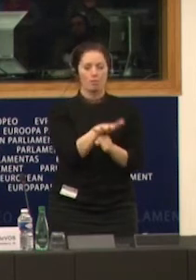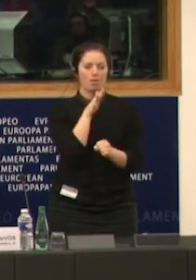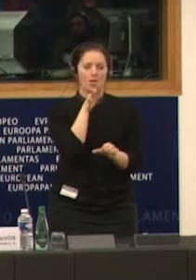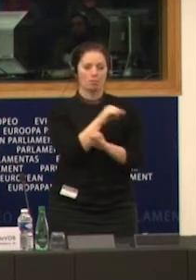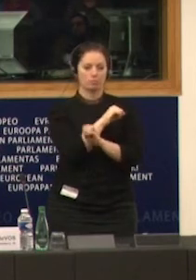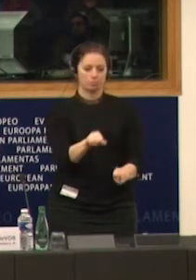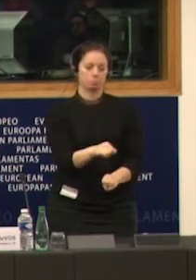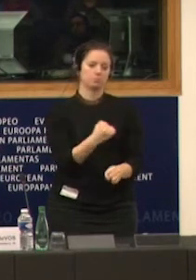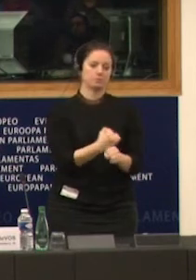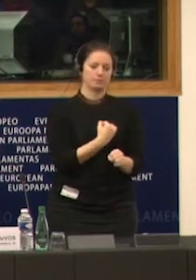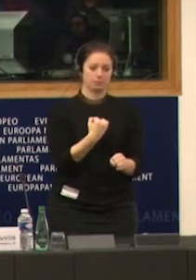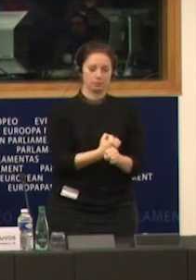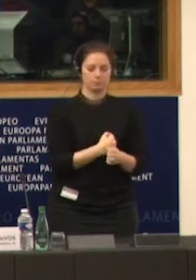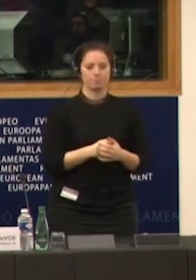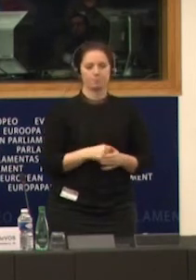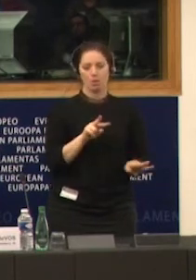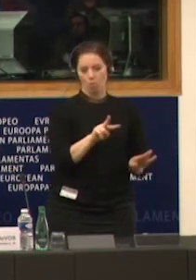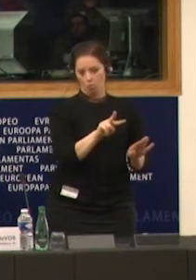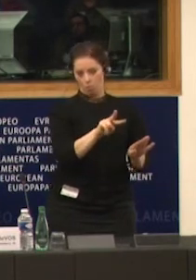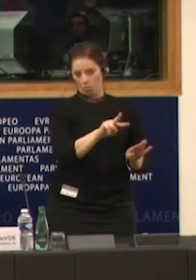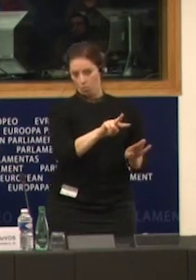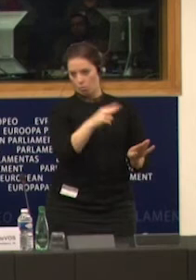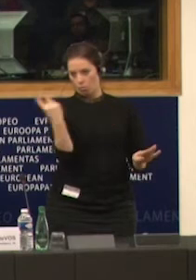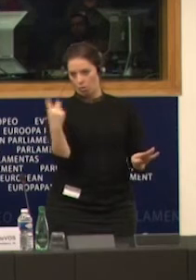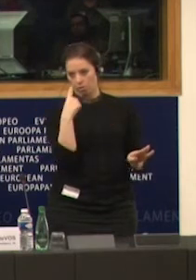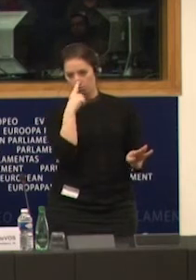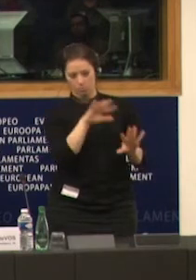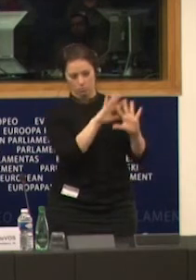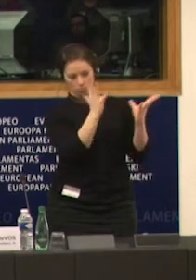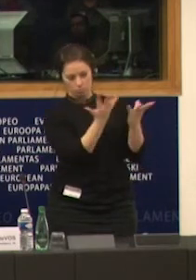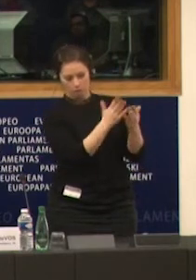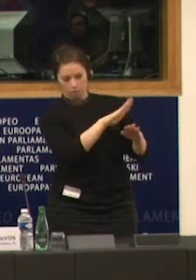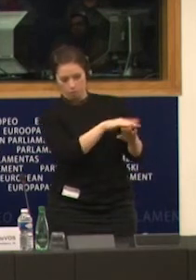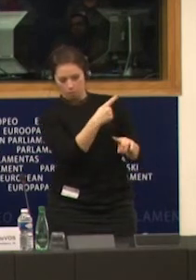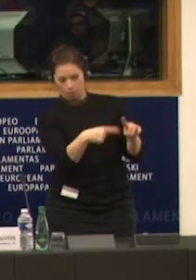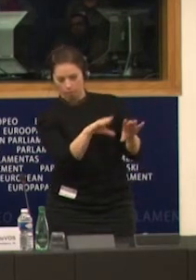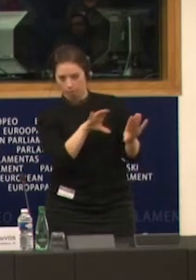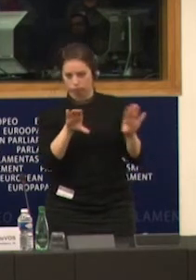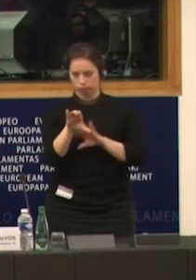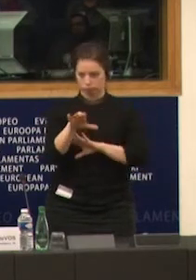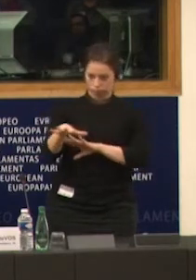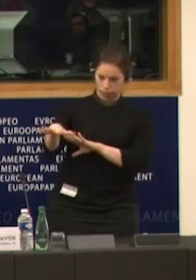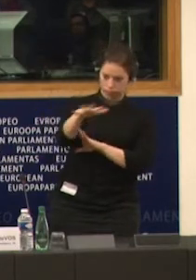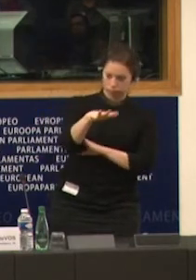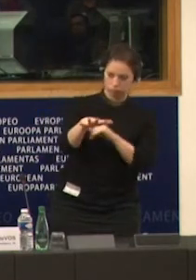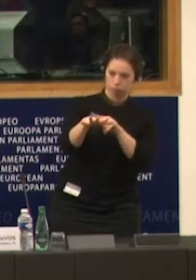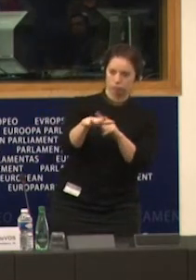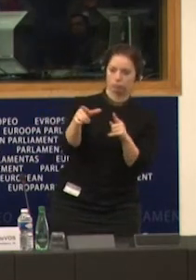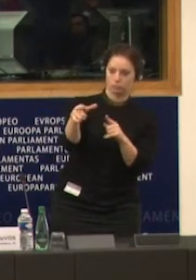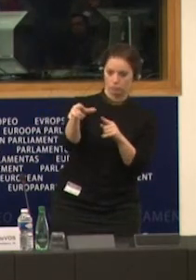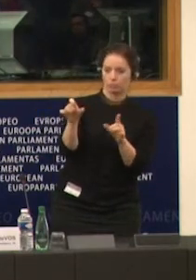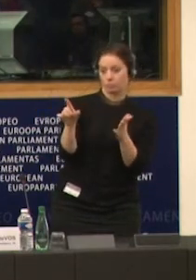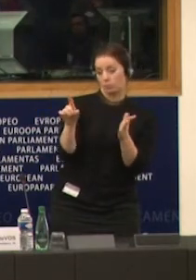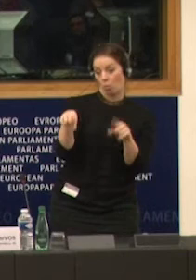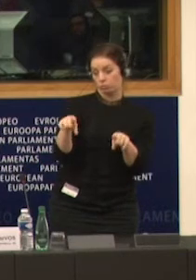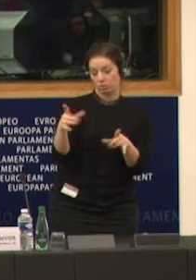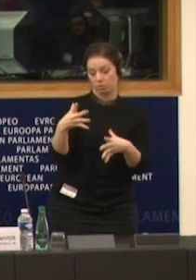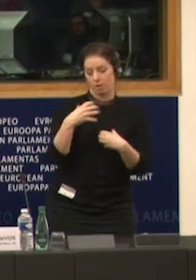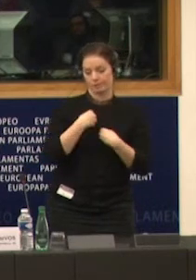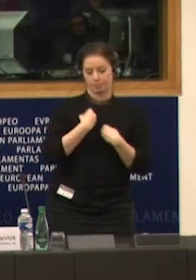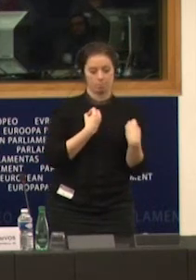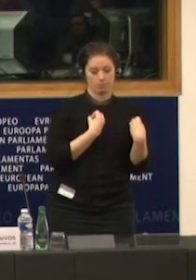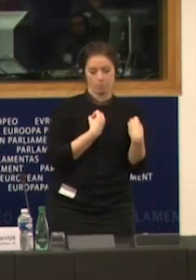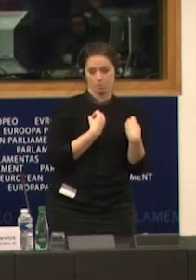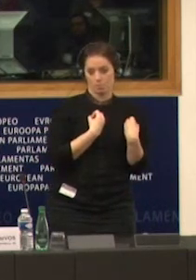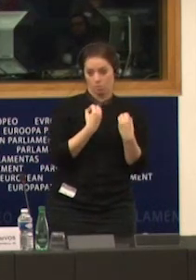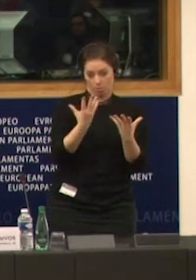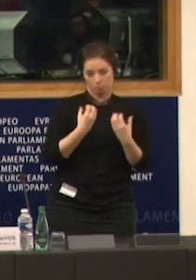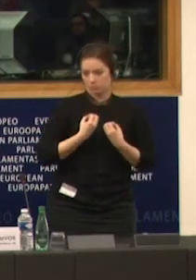employment or any education offer. And there was a stronger financial incentive to take up employment.